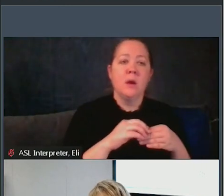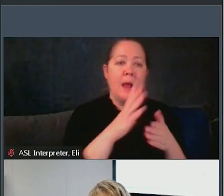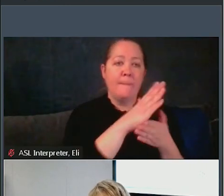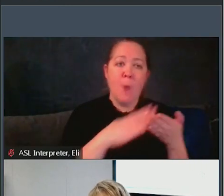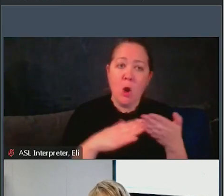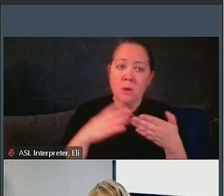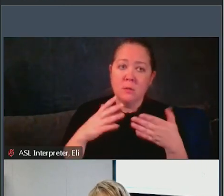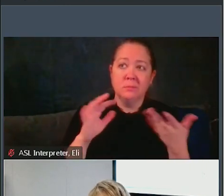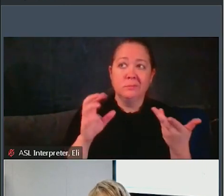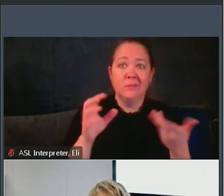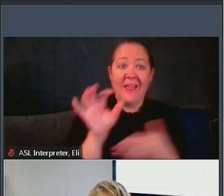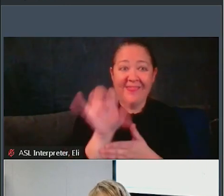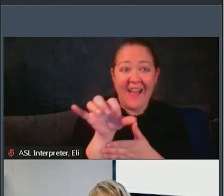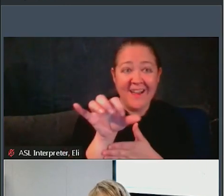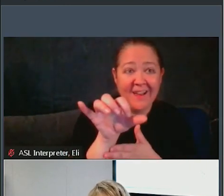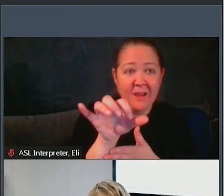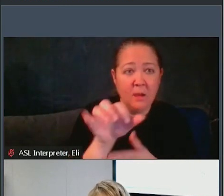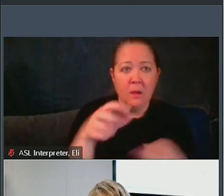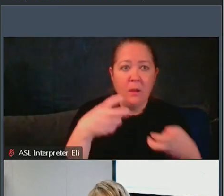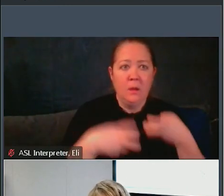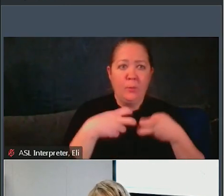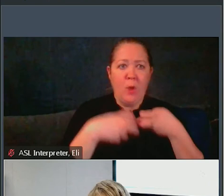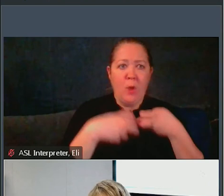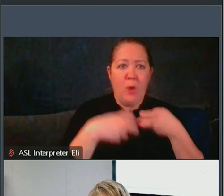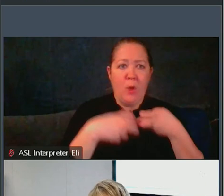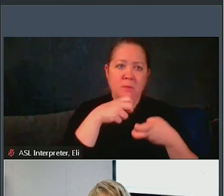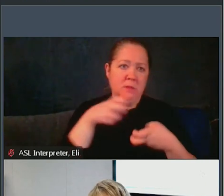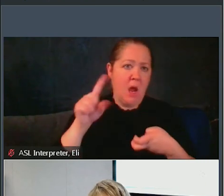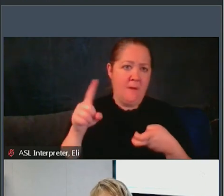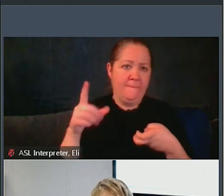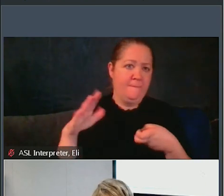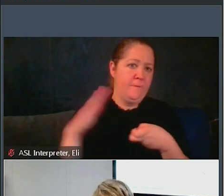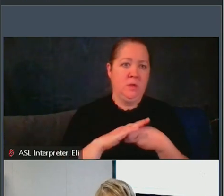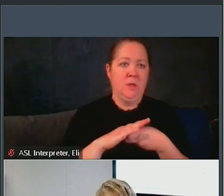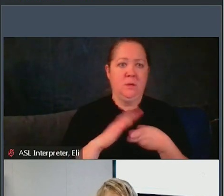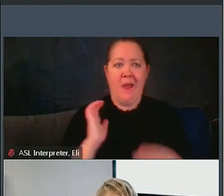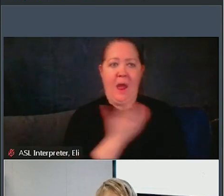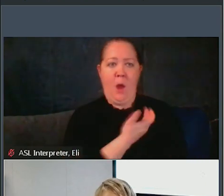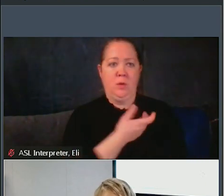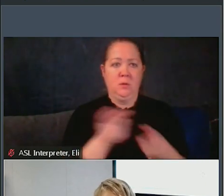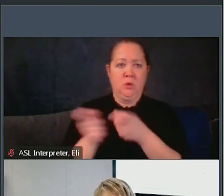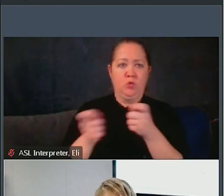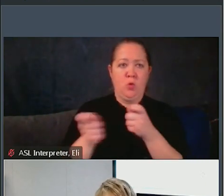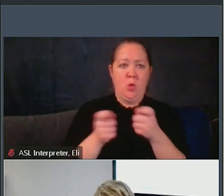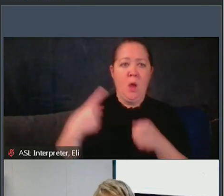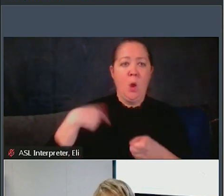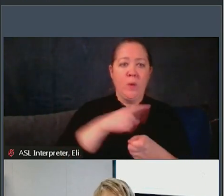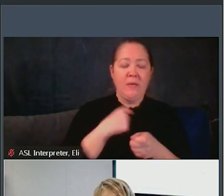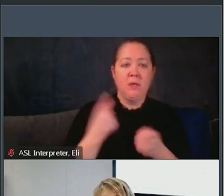that's a problem that is not solely within our control. We have to allure developers here and grocery store chains